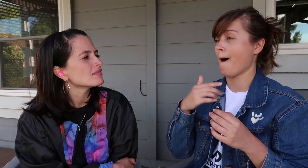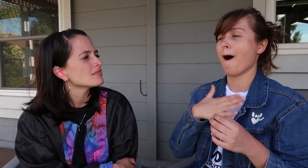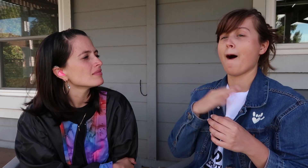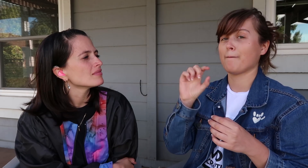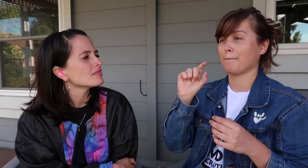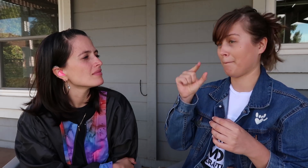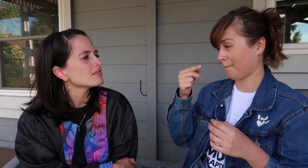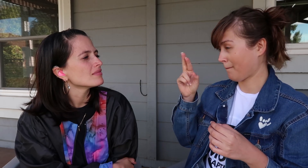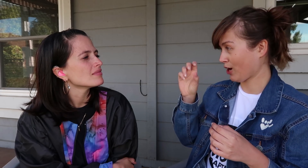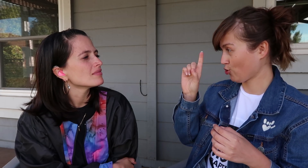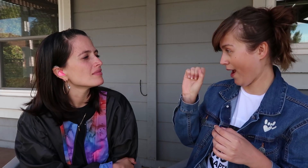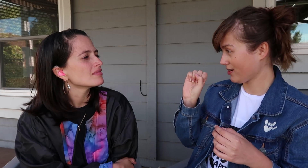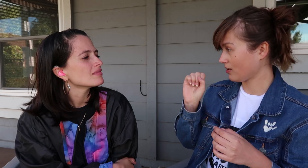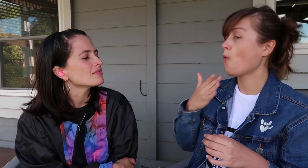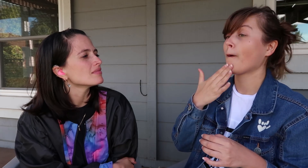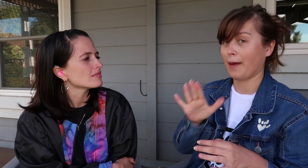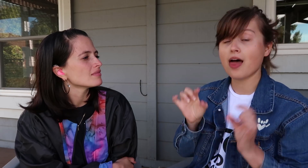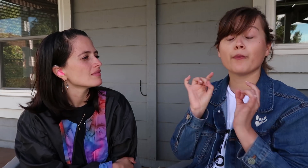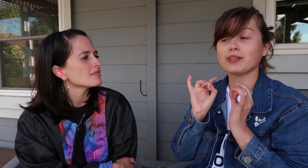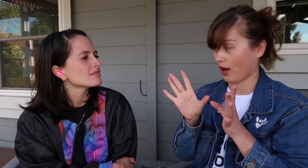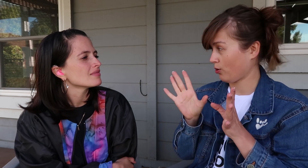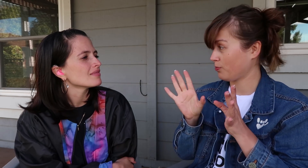My grades were absolutely awful.